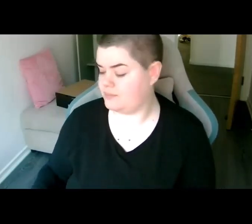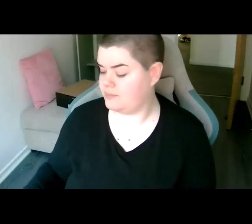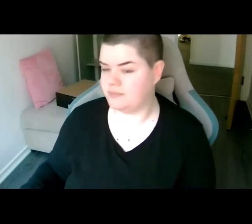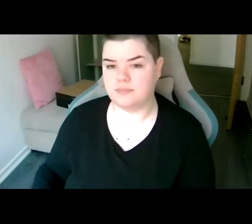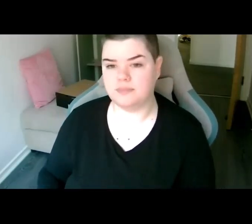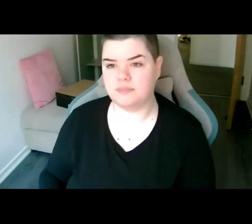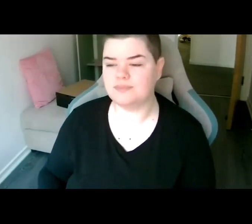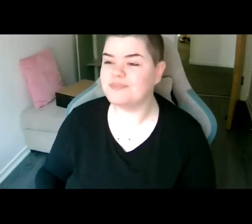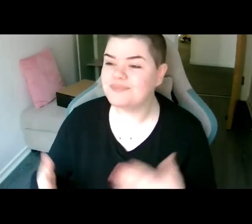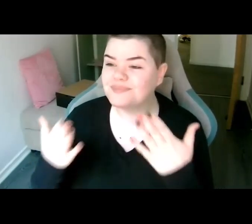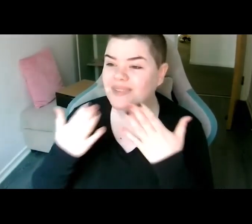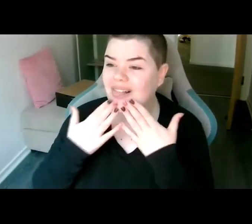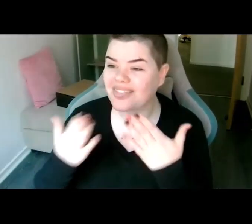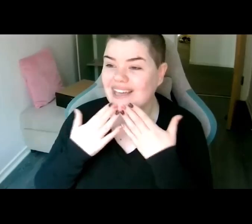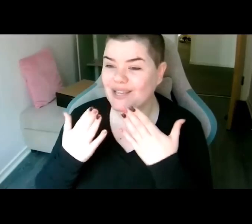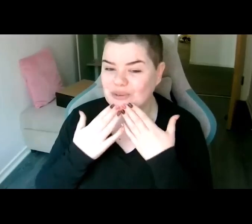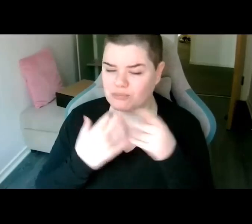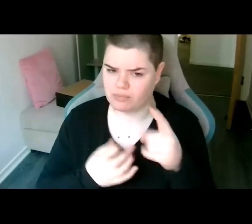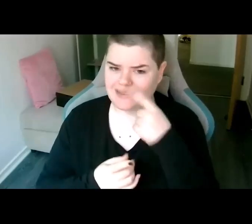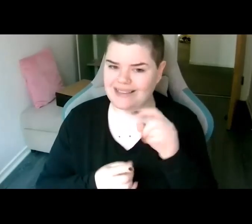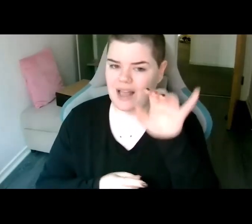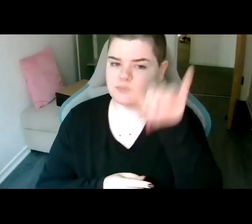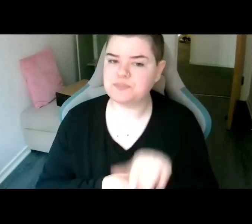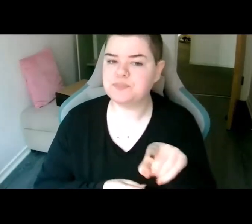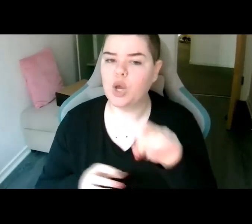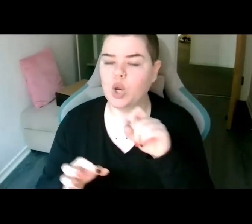change. Thank you so much for watching.